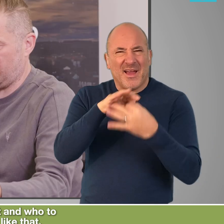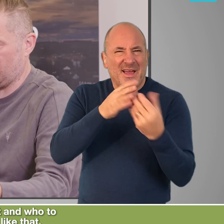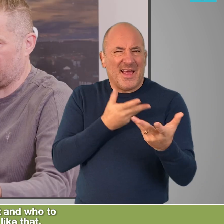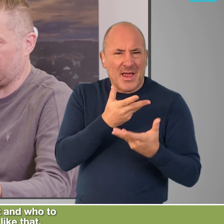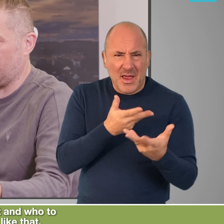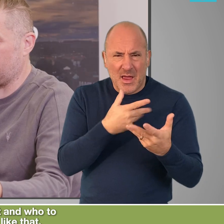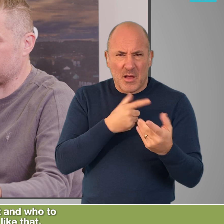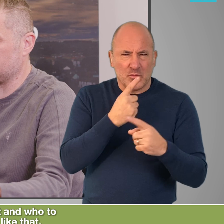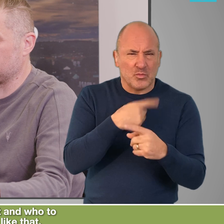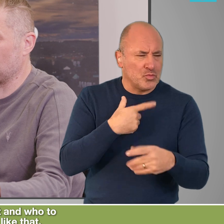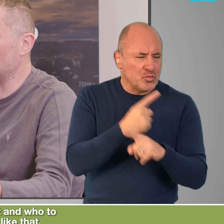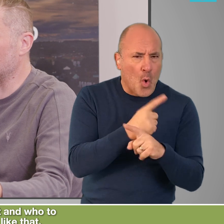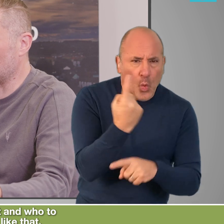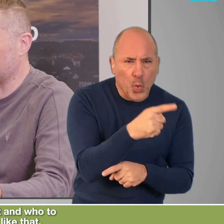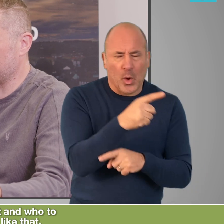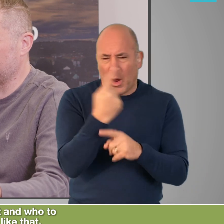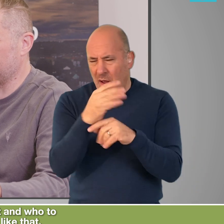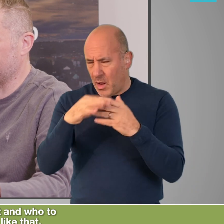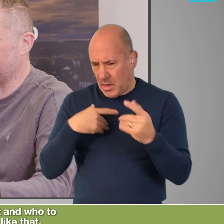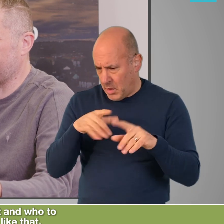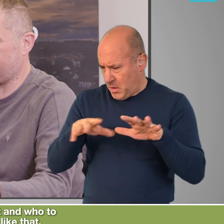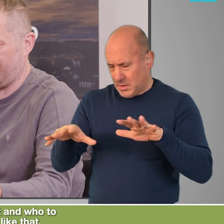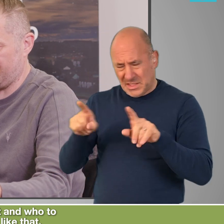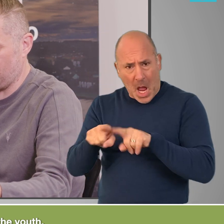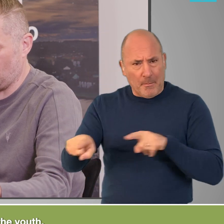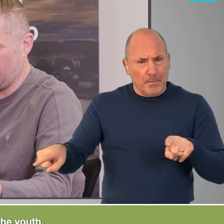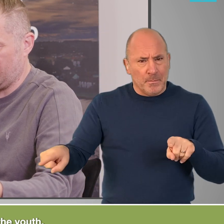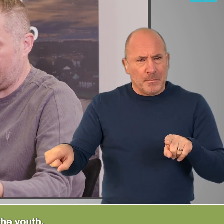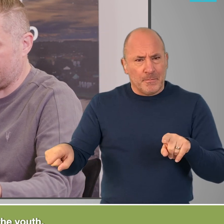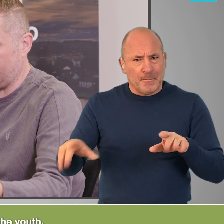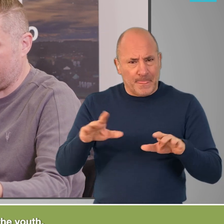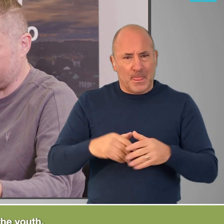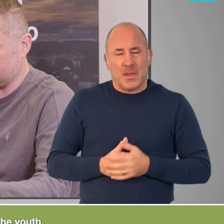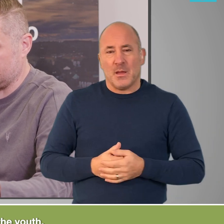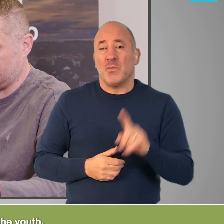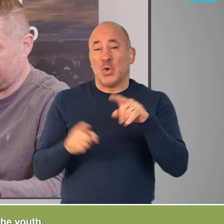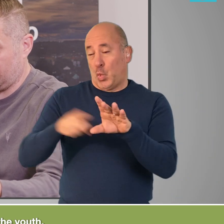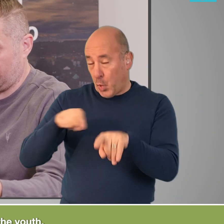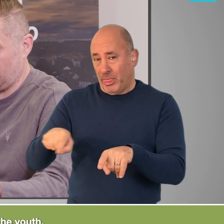been on engagement and who to talk to and things like that. But in addition to the youth,